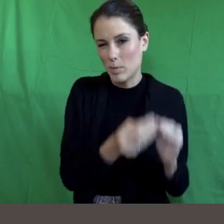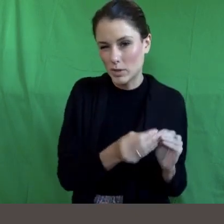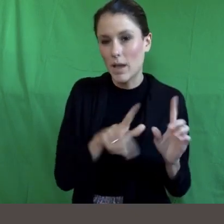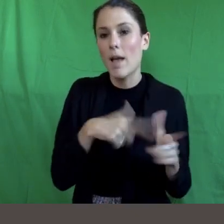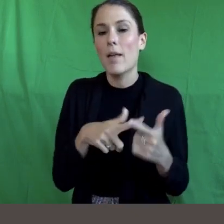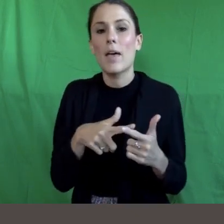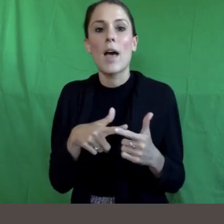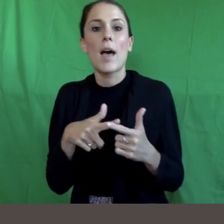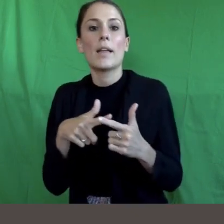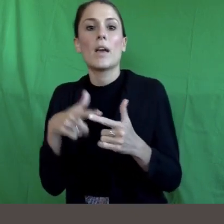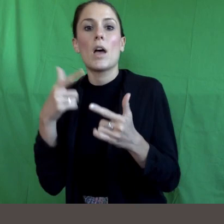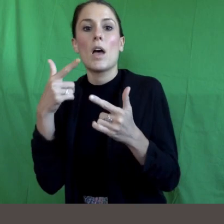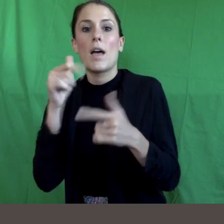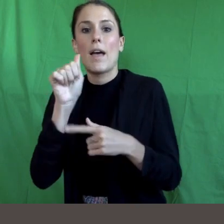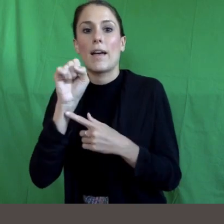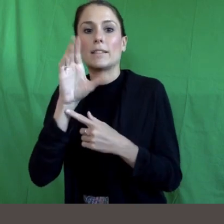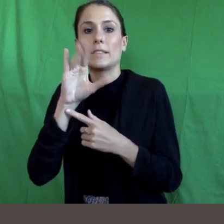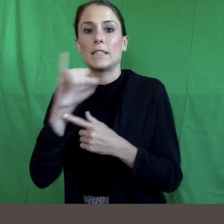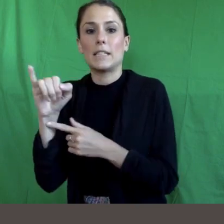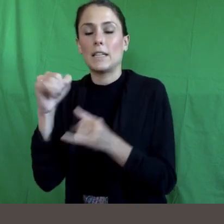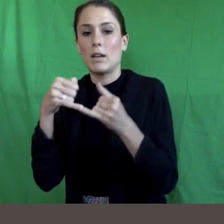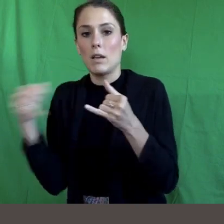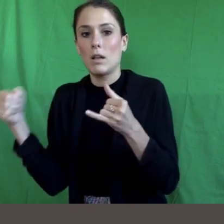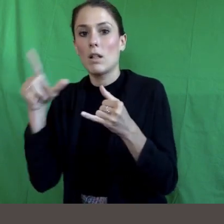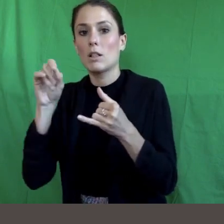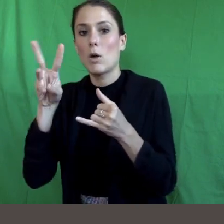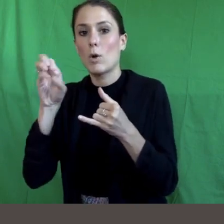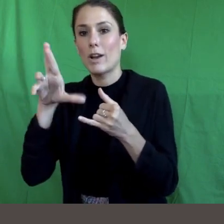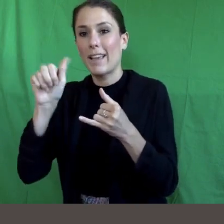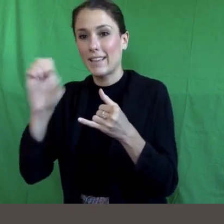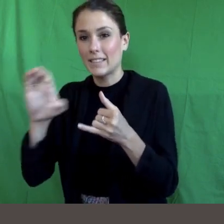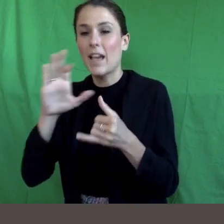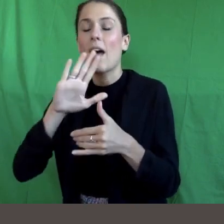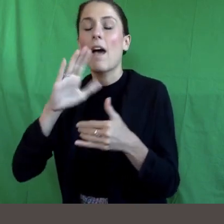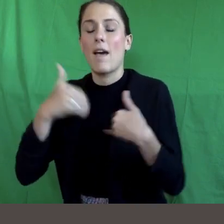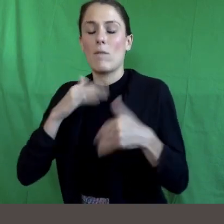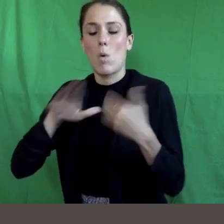underscore lowercase will provide us with a list of all the lowercase characters.